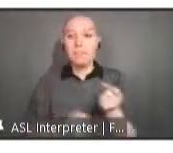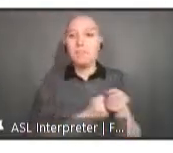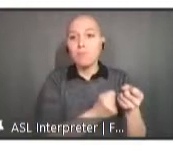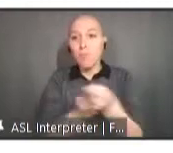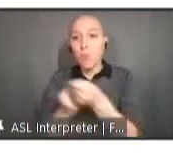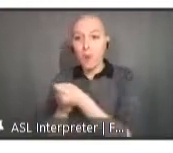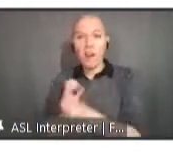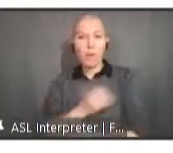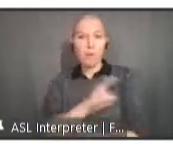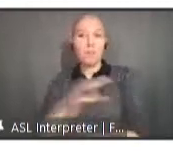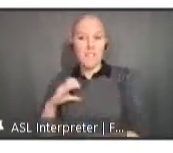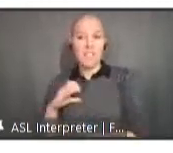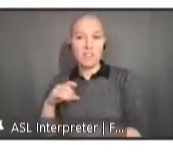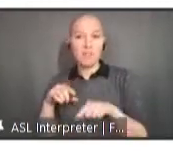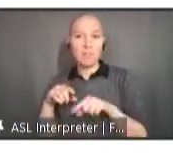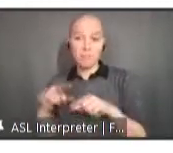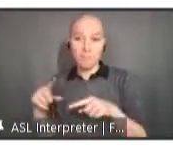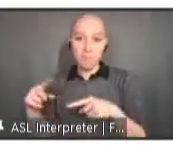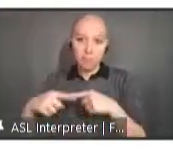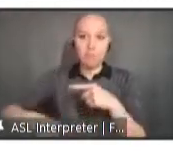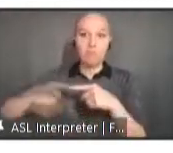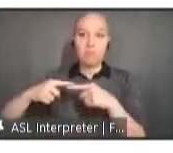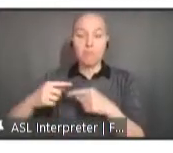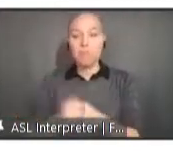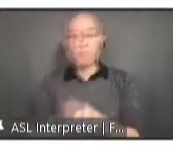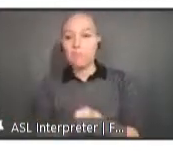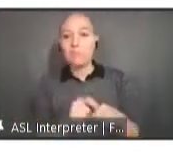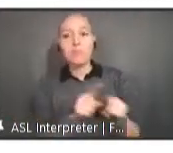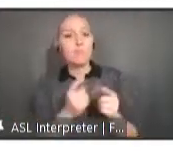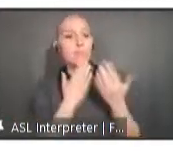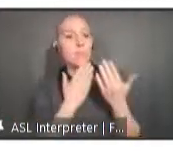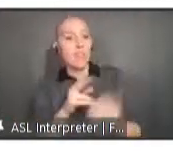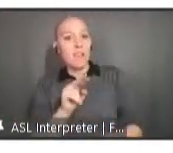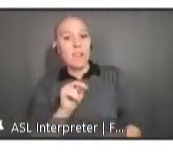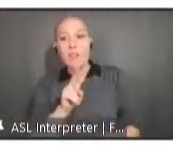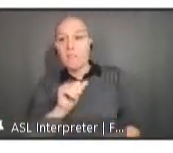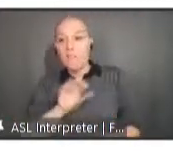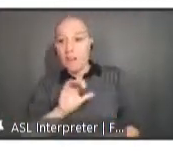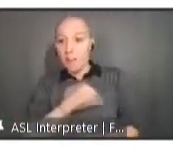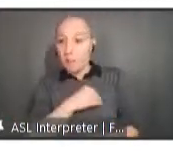I also want to thank the NVAC members, ex officio and liaison members, and subcommittee members for